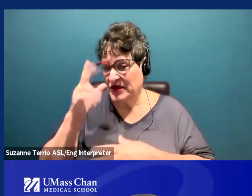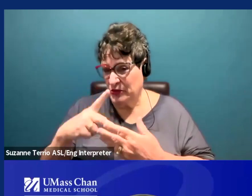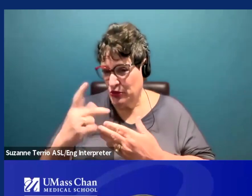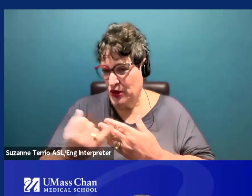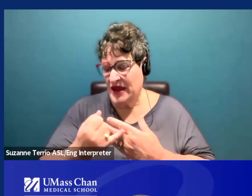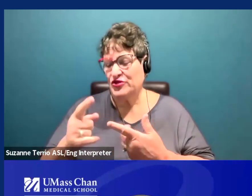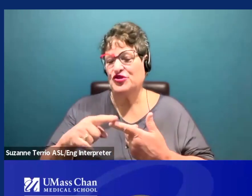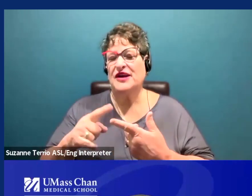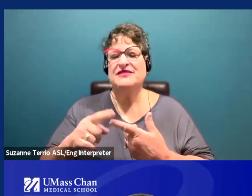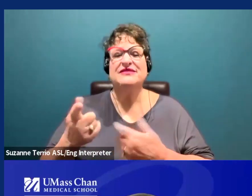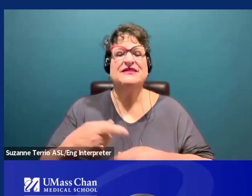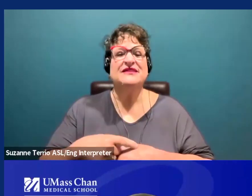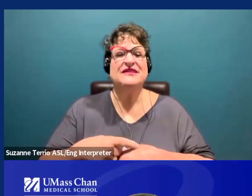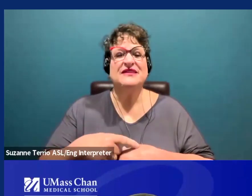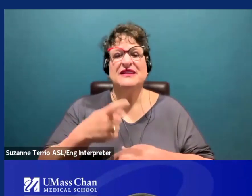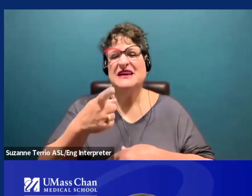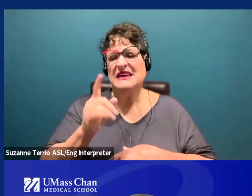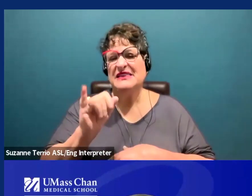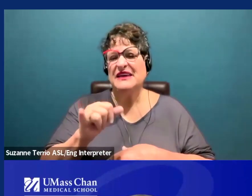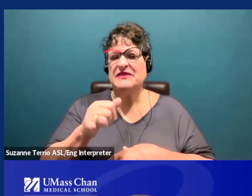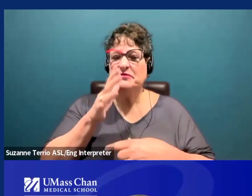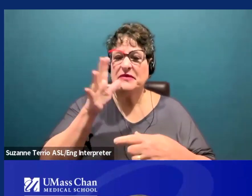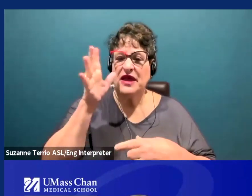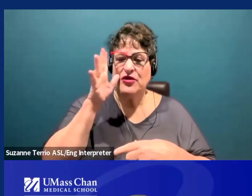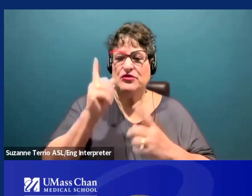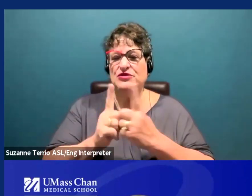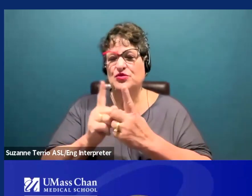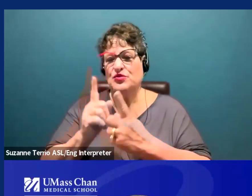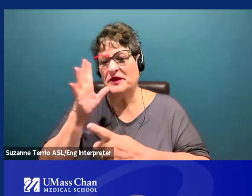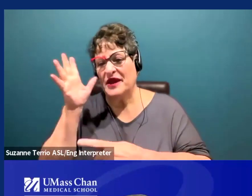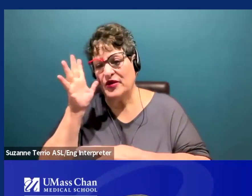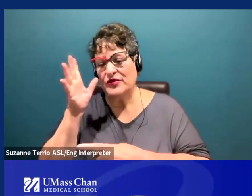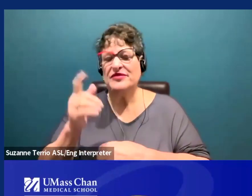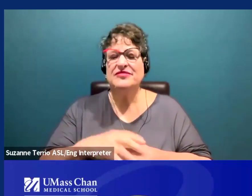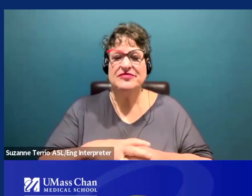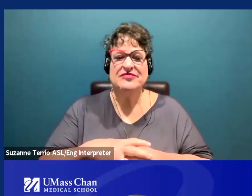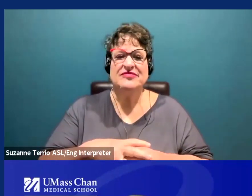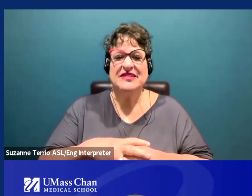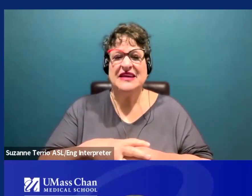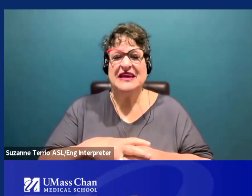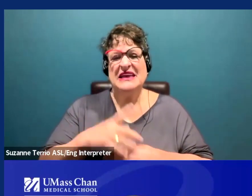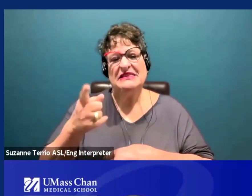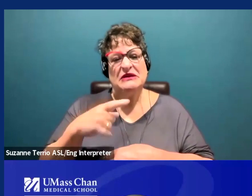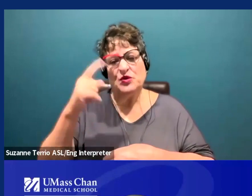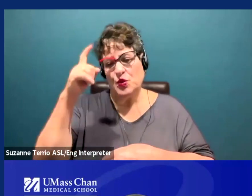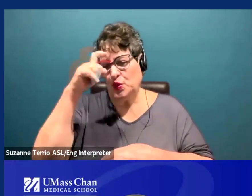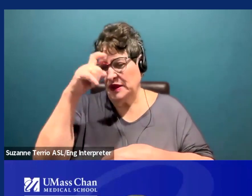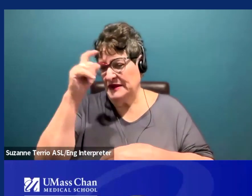is sort of a parent to parent project, and there's just a lot of wisdom gained from years and years of um,